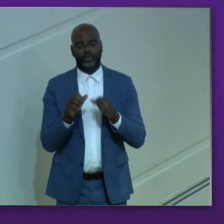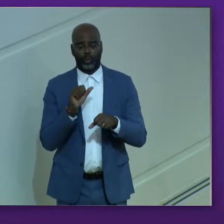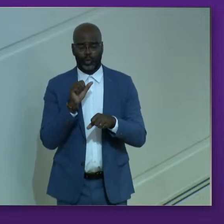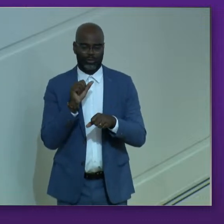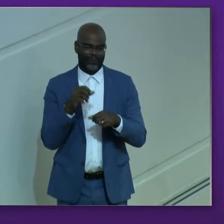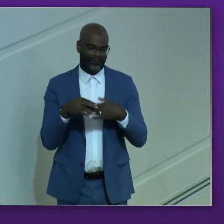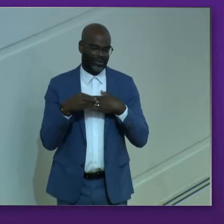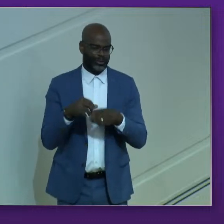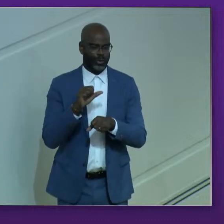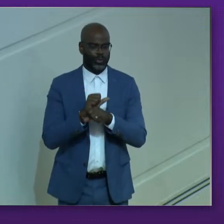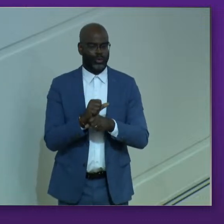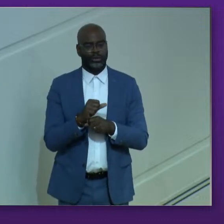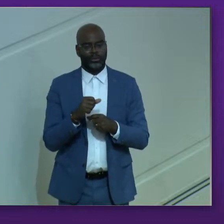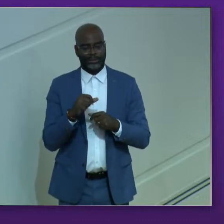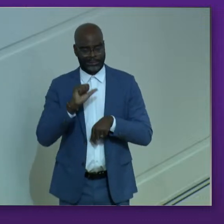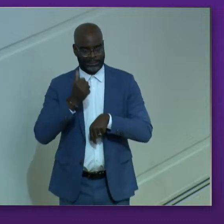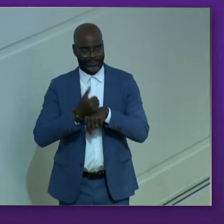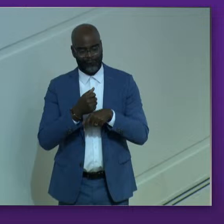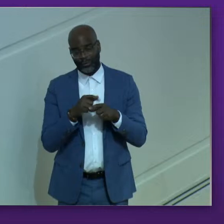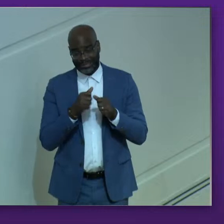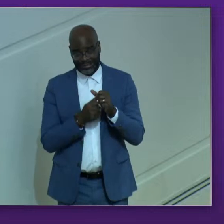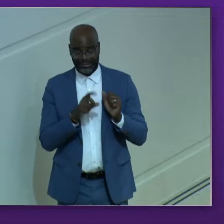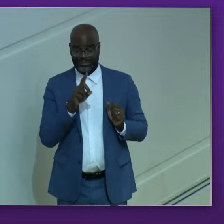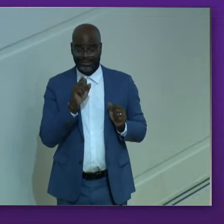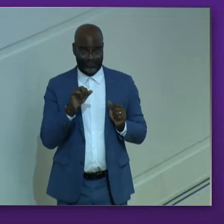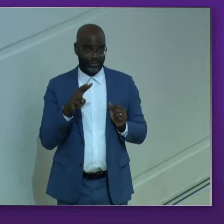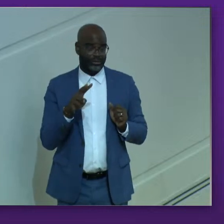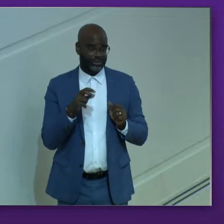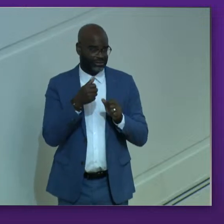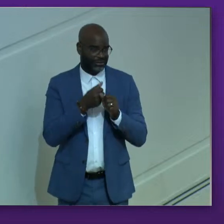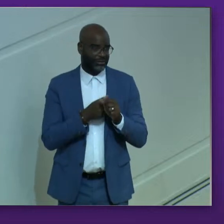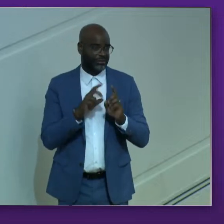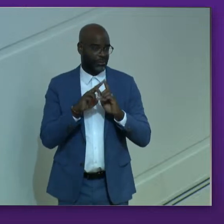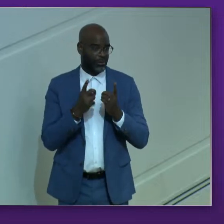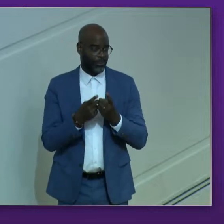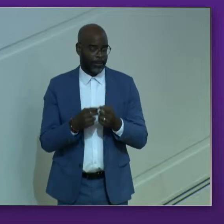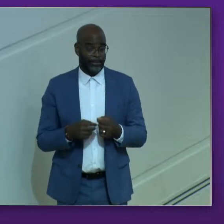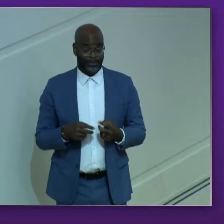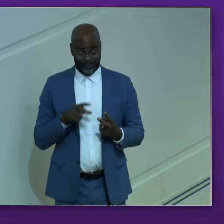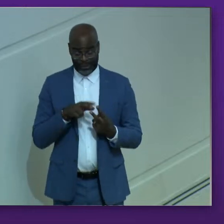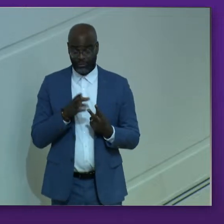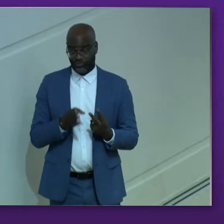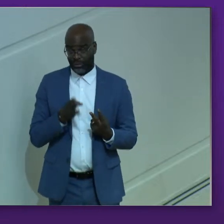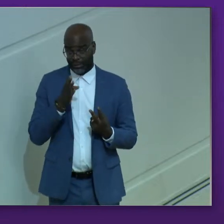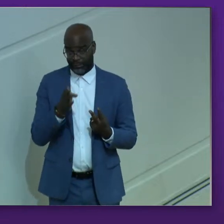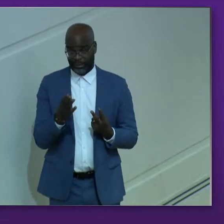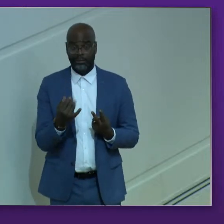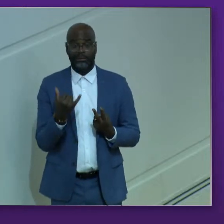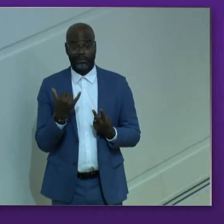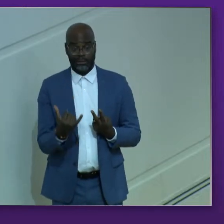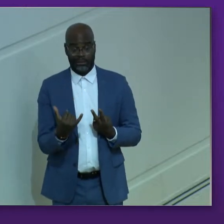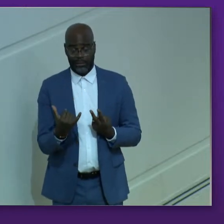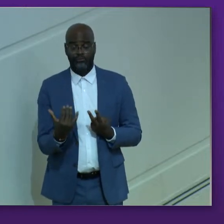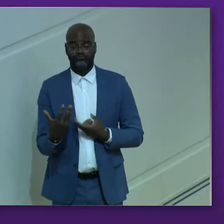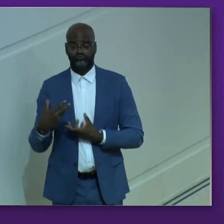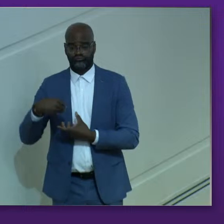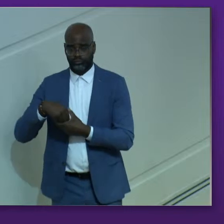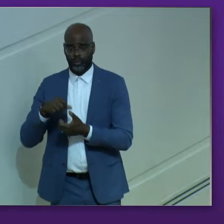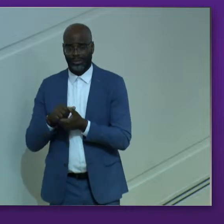DOES YOUR GOVERNANCE ALSO SENT TWO RECOMMENDATIONS TO THE PRES. FOR APPROVAL. THE FIRST